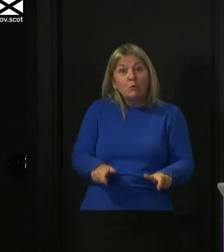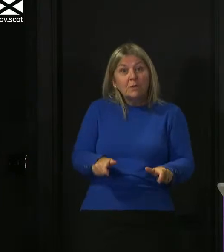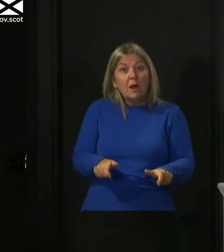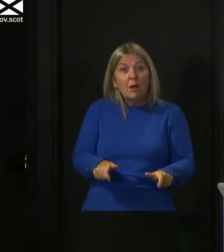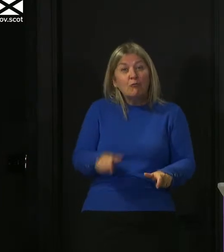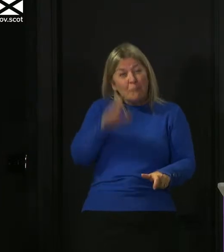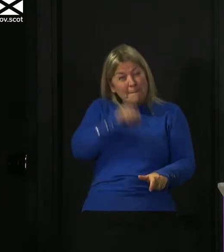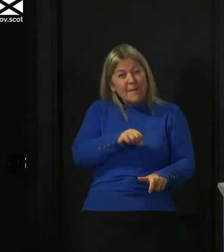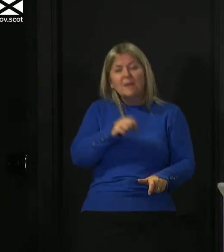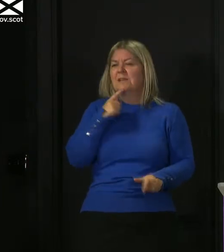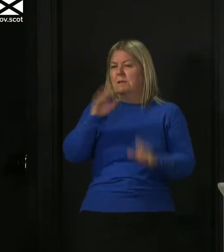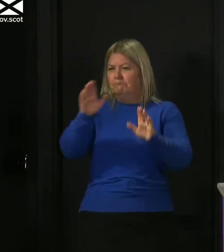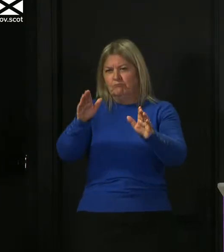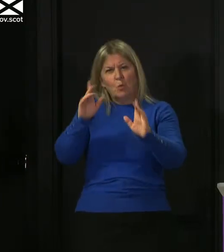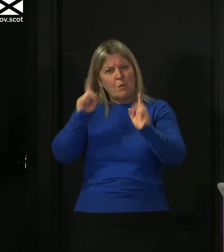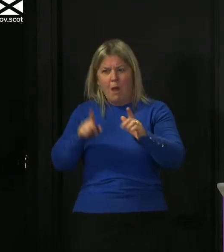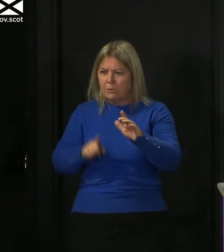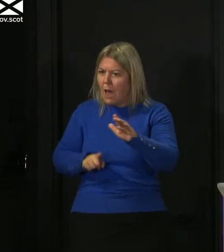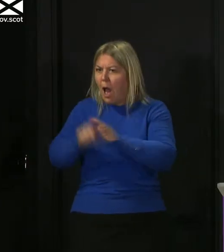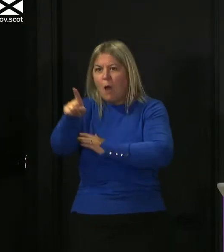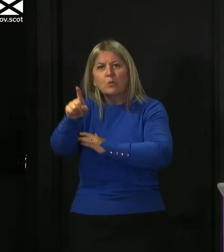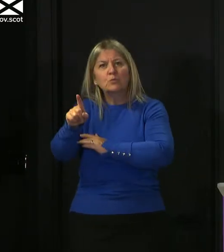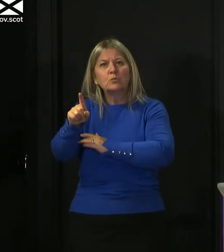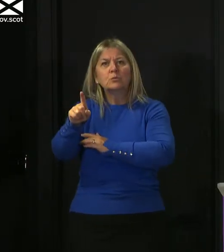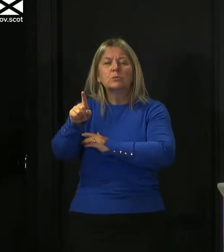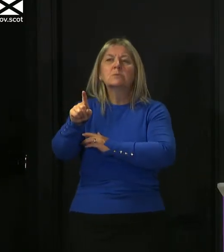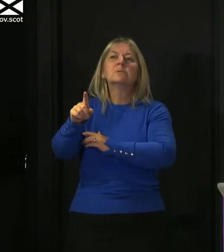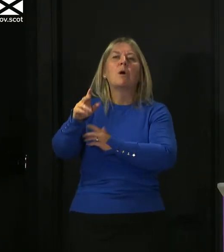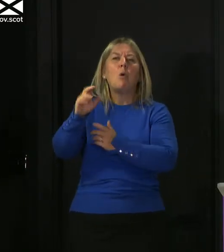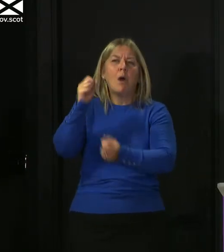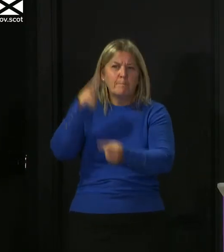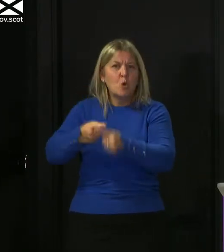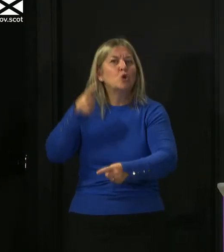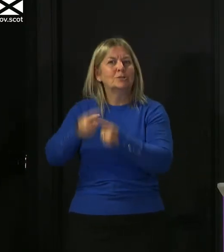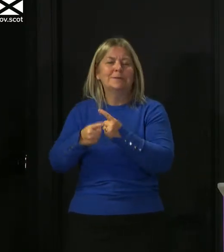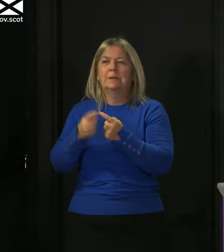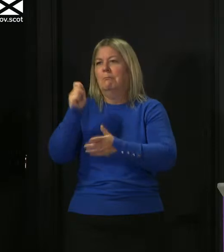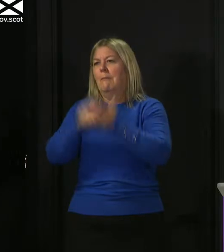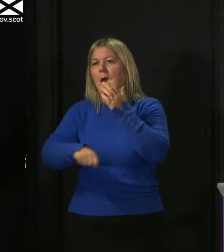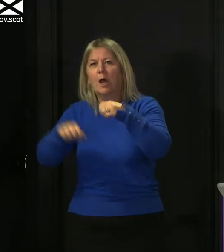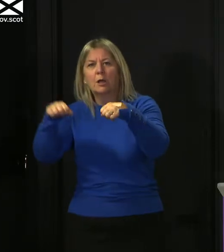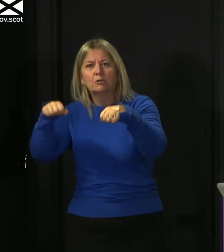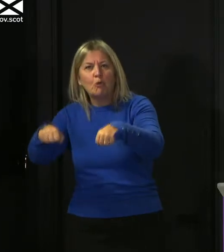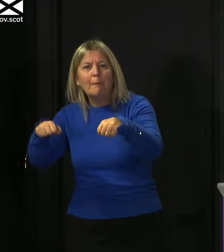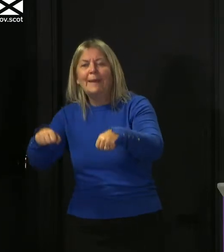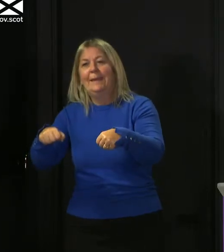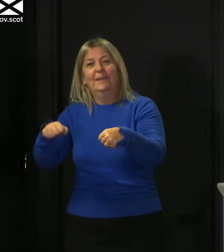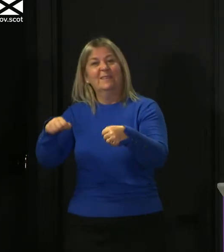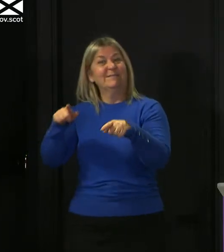few chances to spread. And therefore the levels of infection came down rapidly. It took a long time